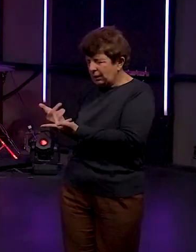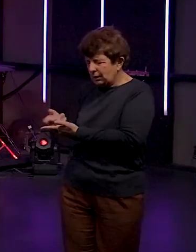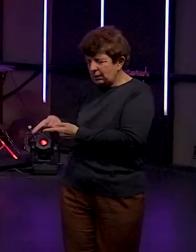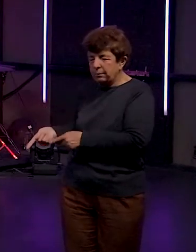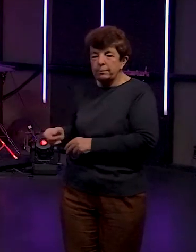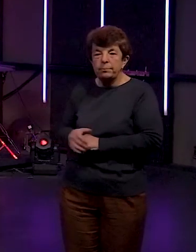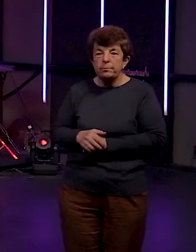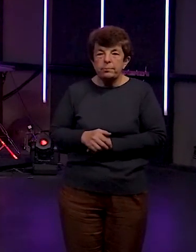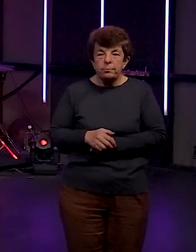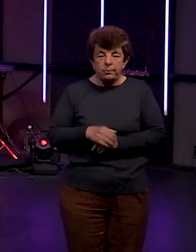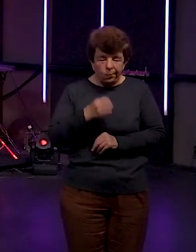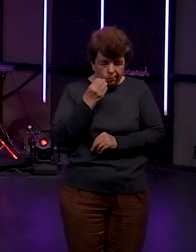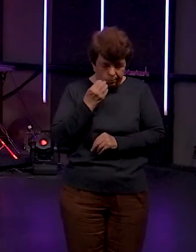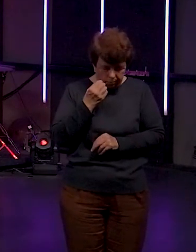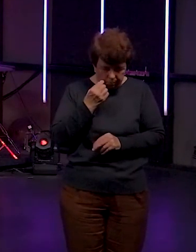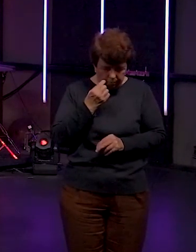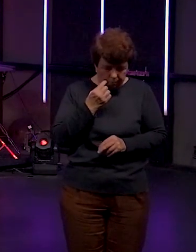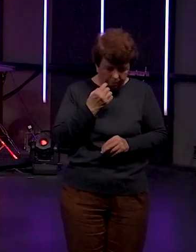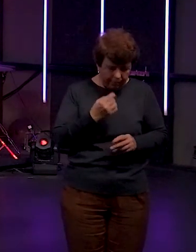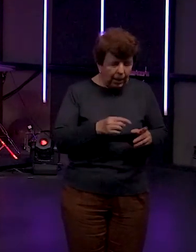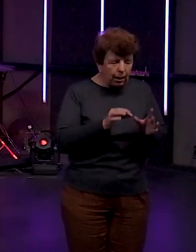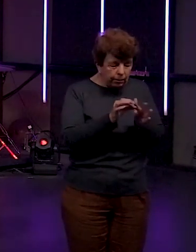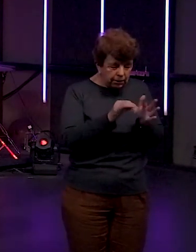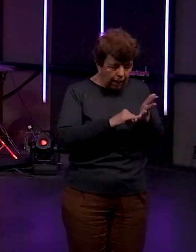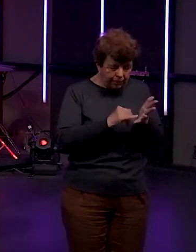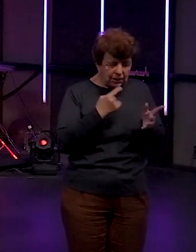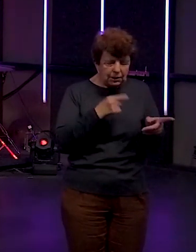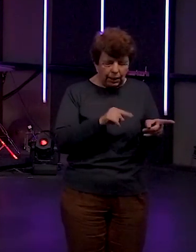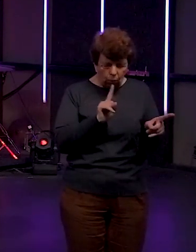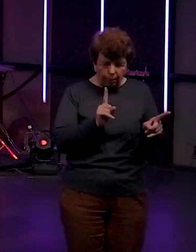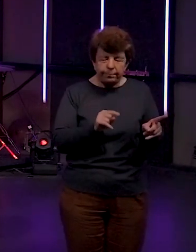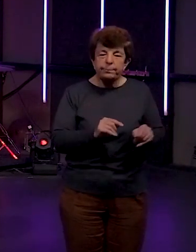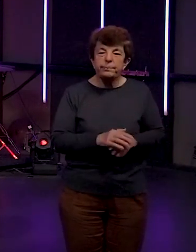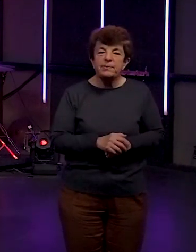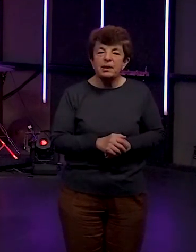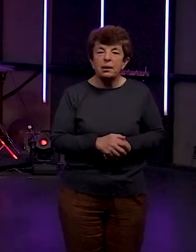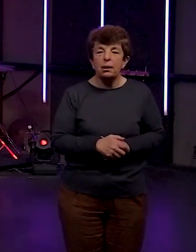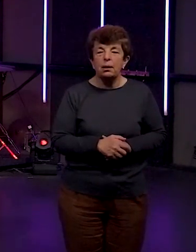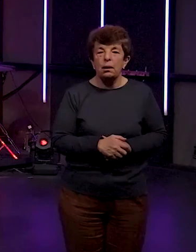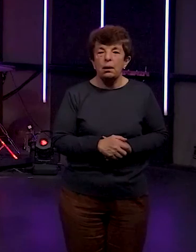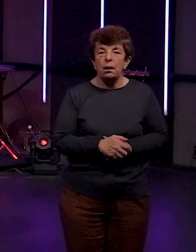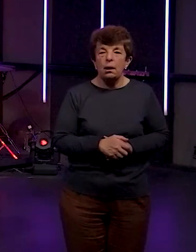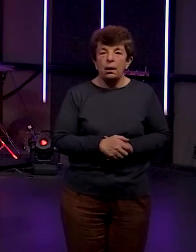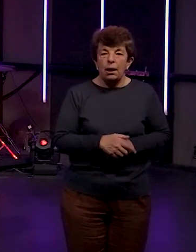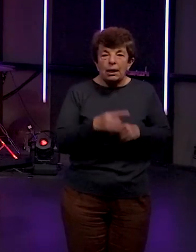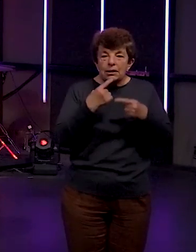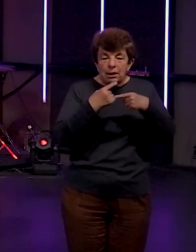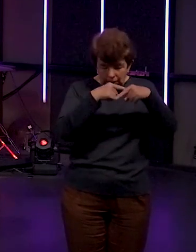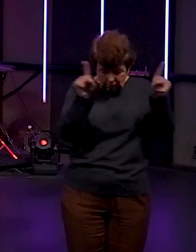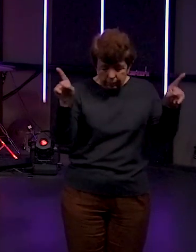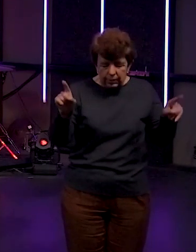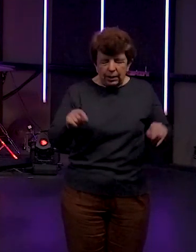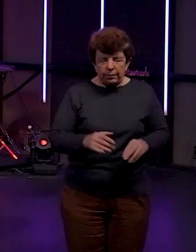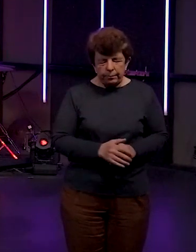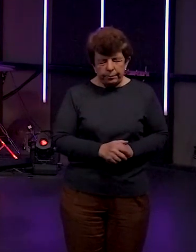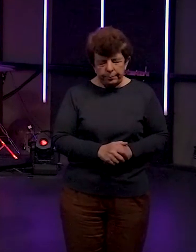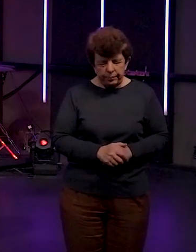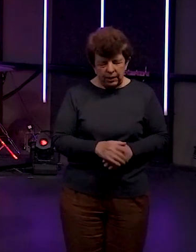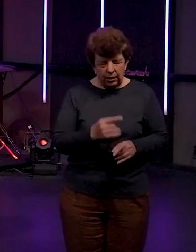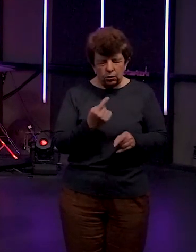The Psalmist wrote this declaration. He said it publicly that he was speaking to God